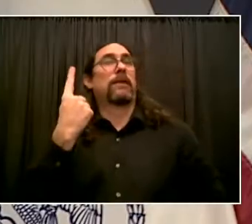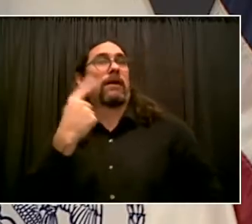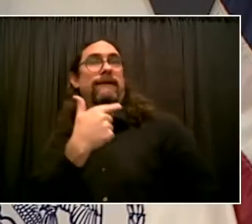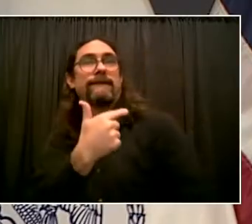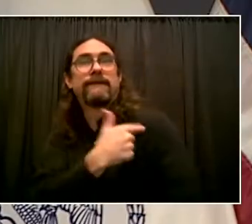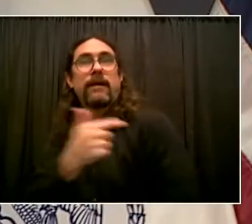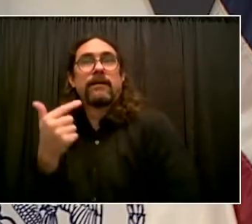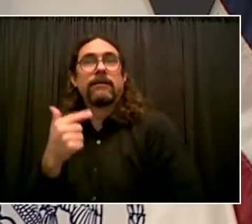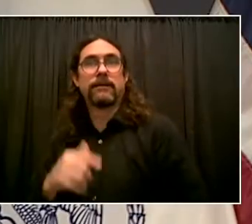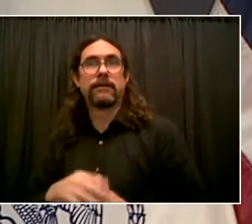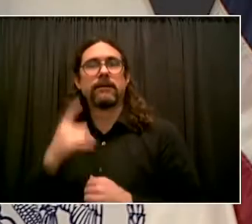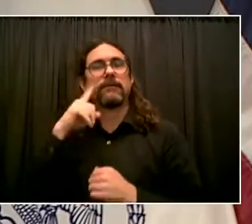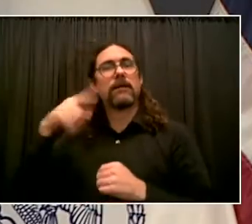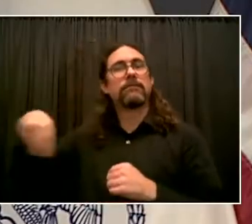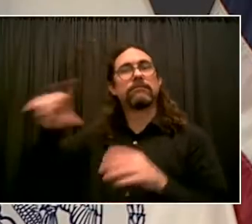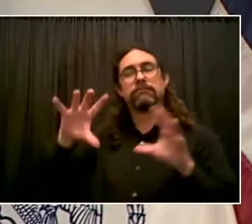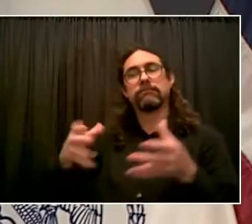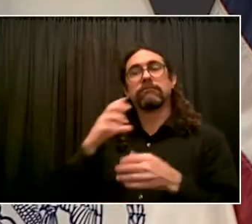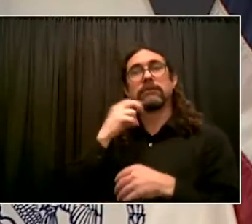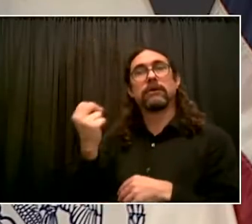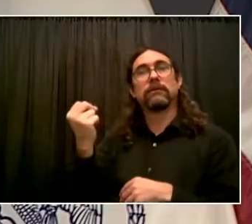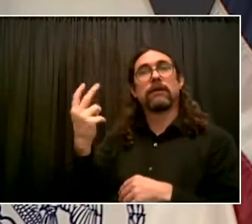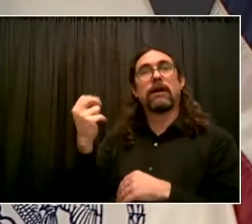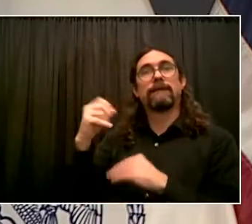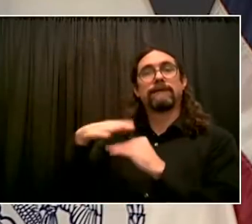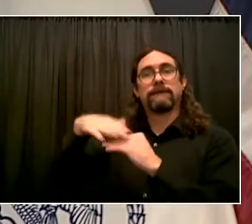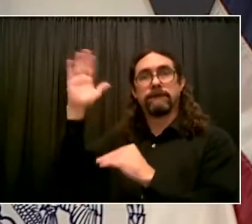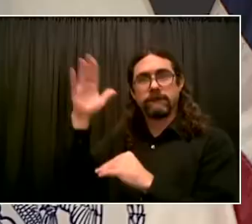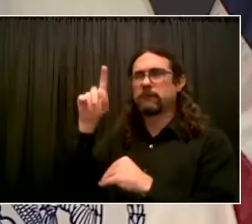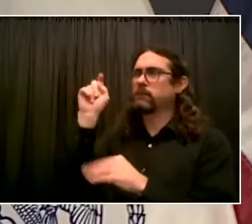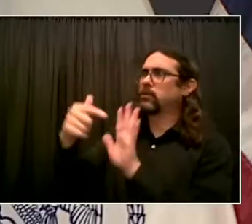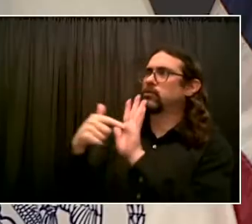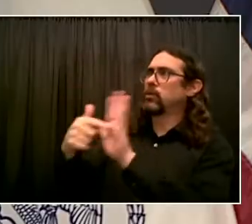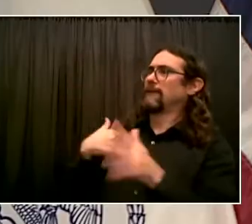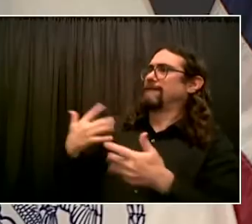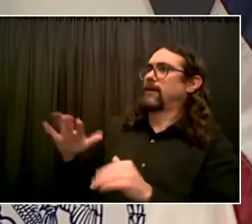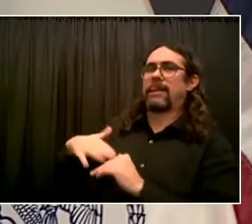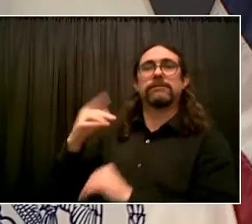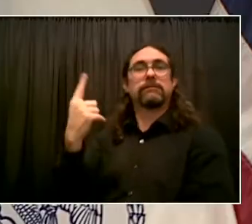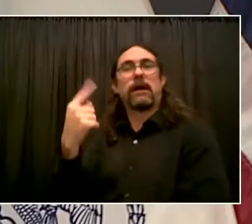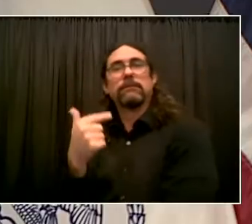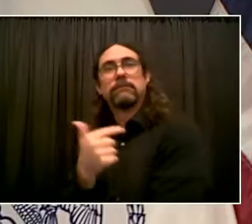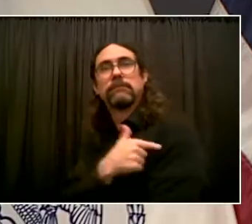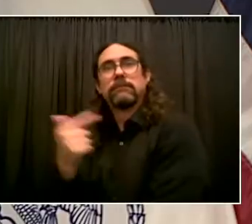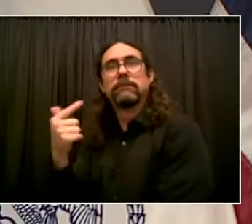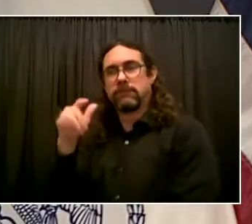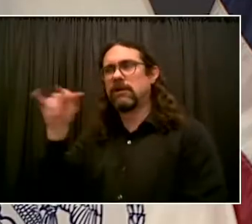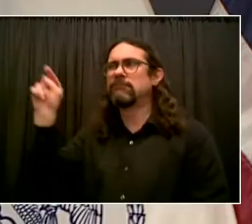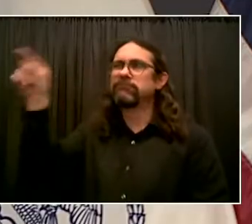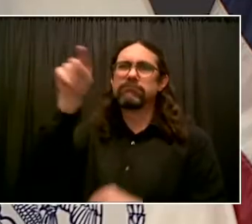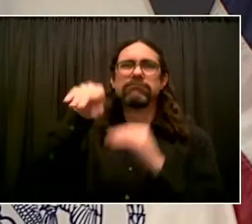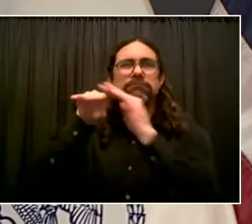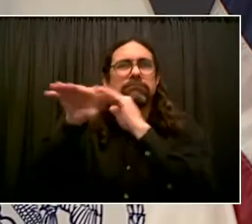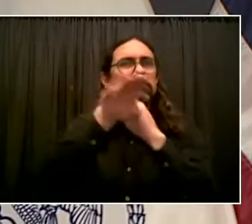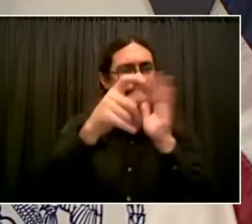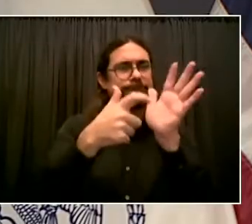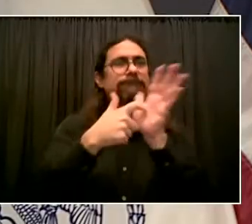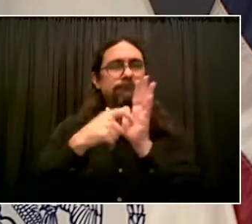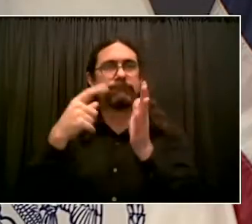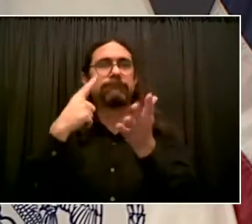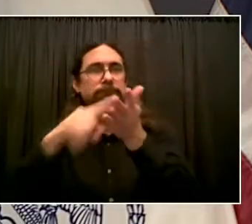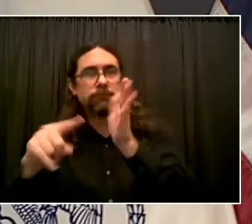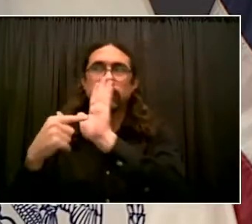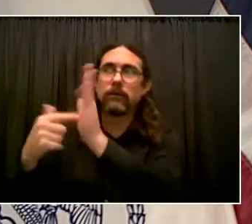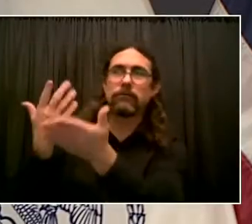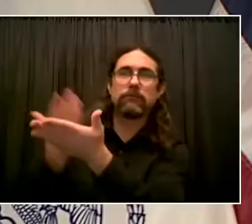BRILLIANTLY.